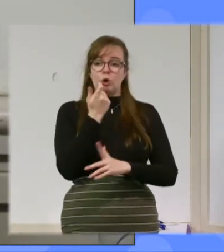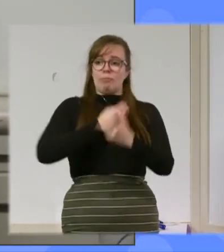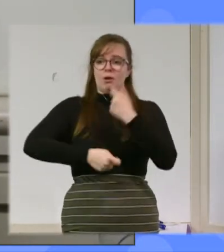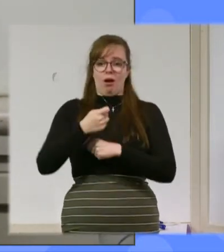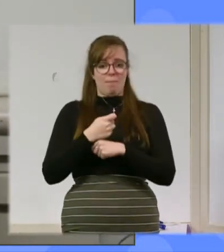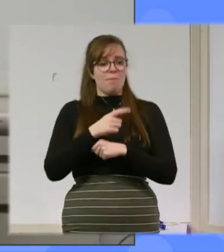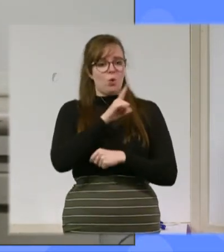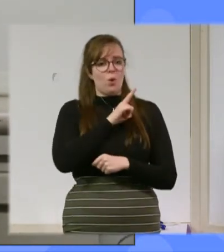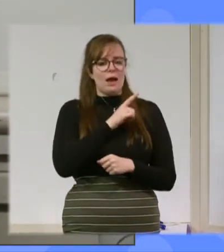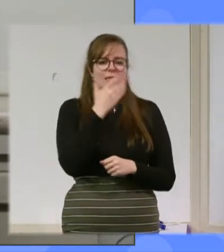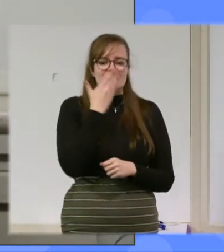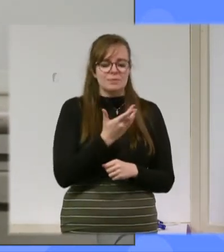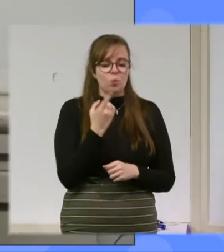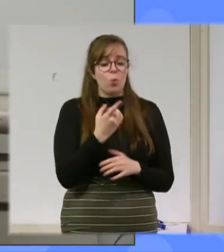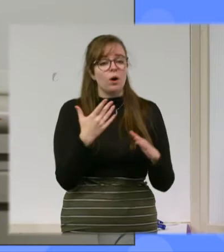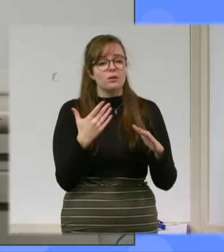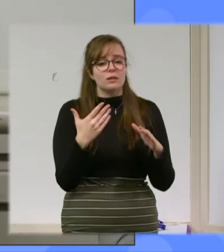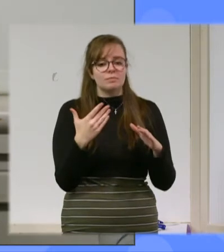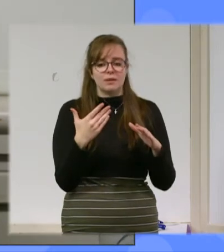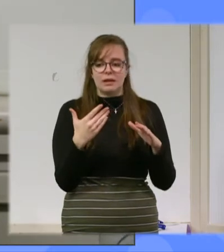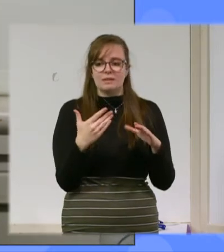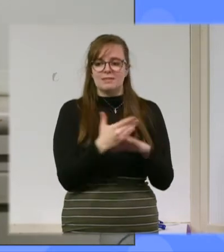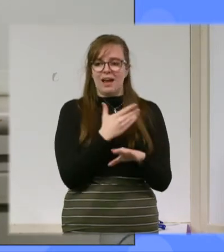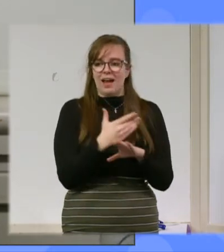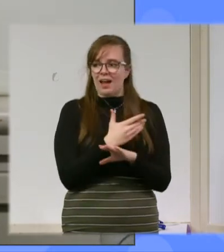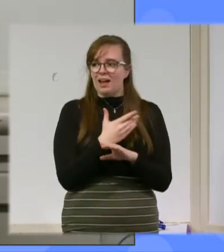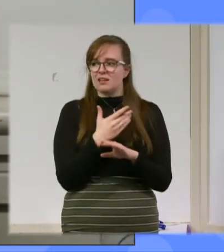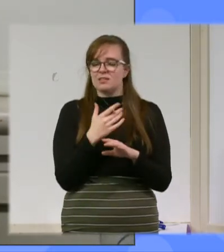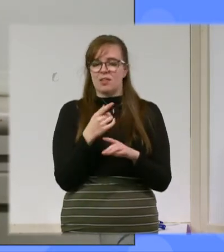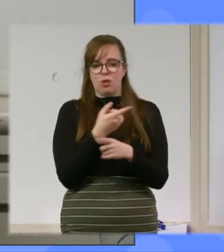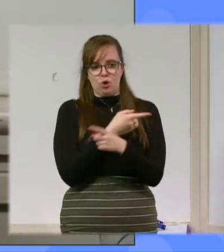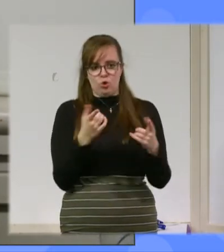tasks which has fallen on your shoulders as members of this first citizens